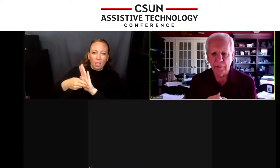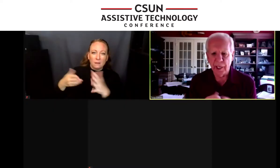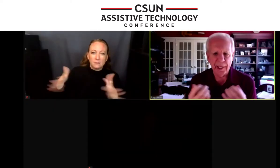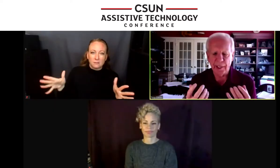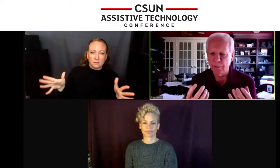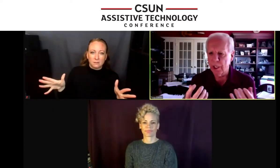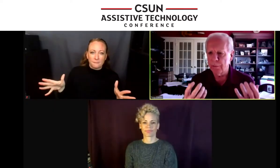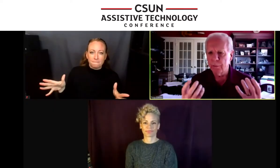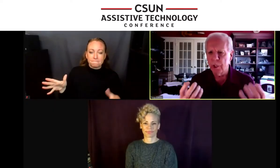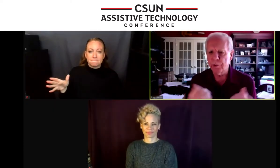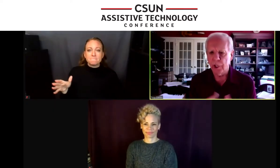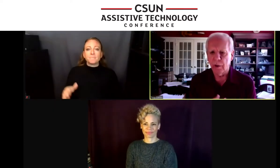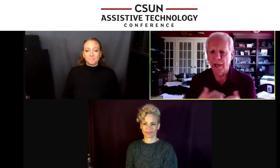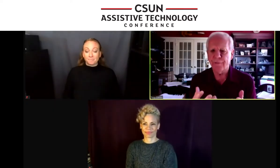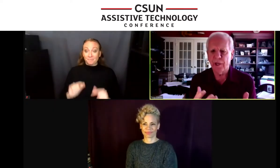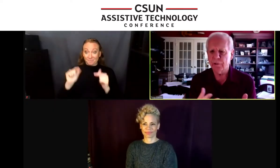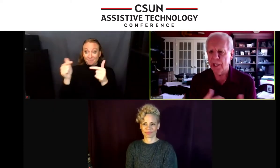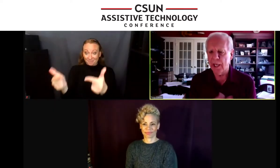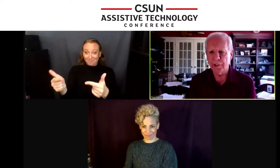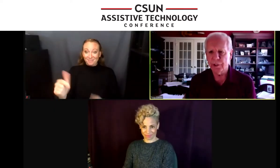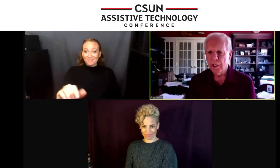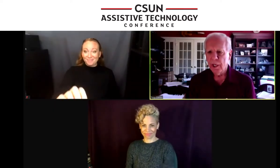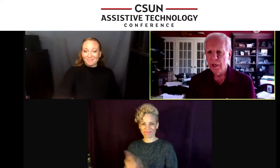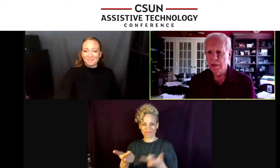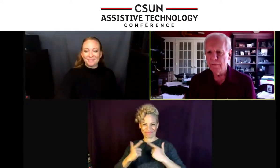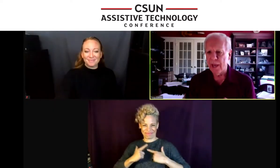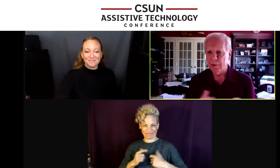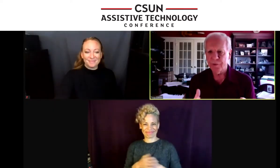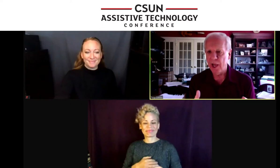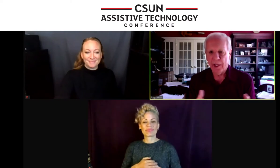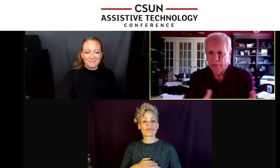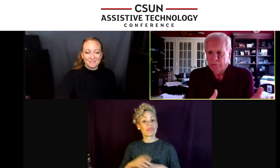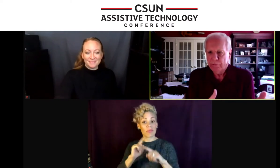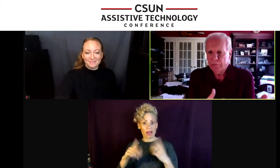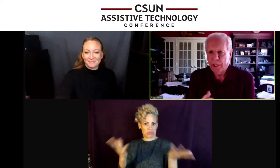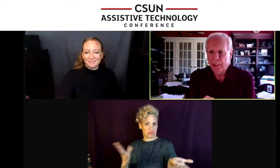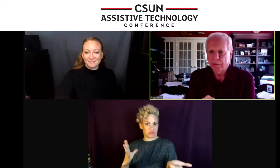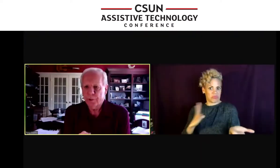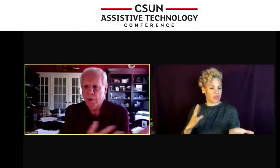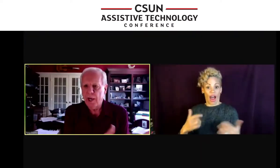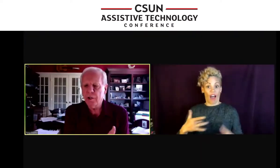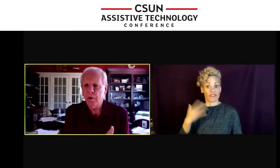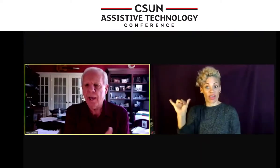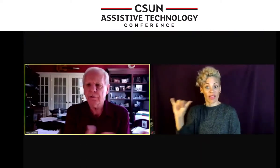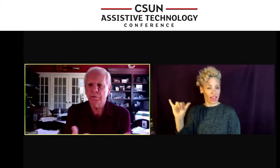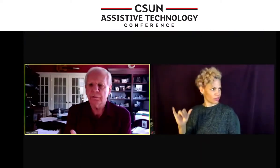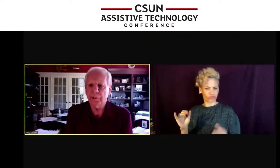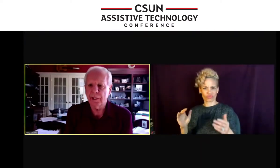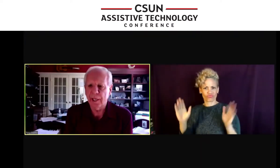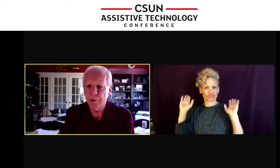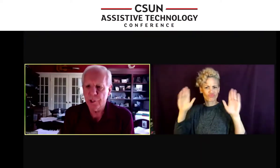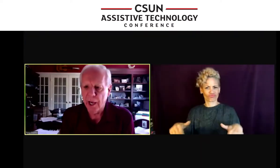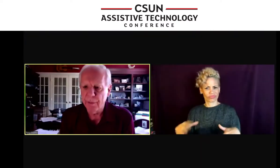I had my mojo. I felt that that was fine. So I'll go out and get another job.